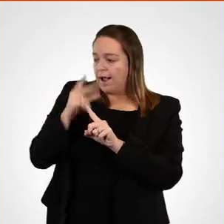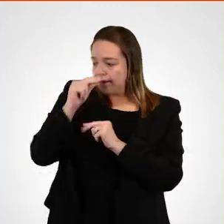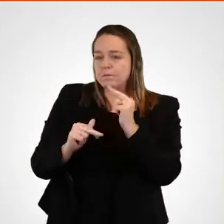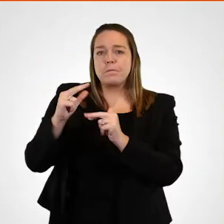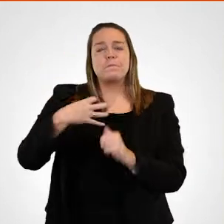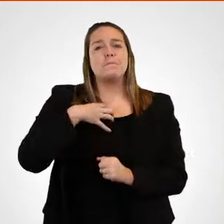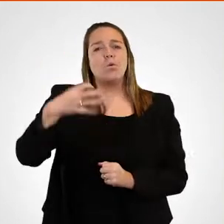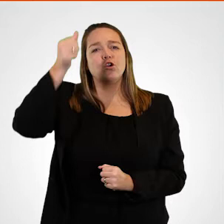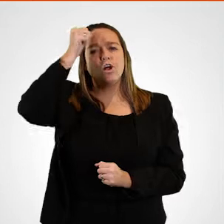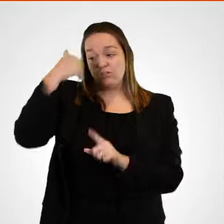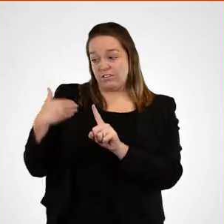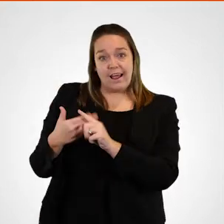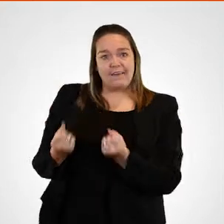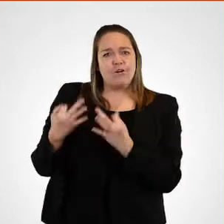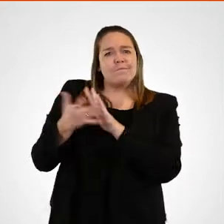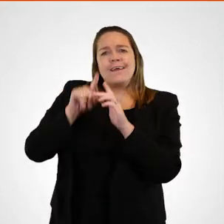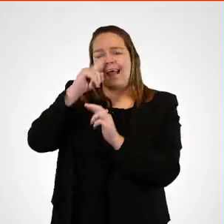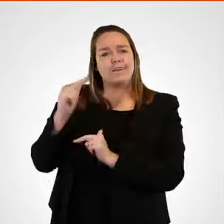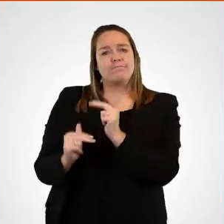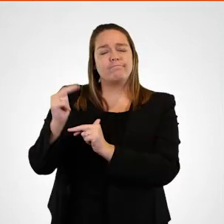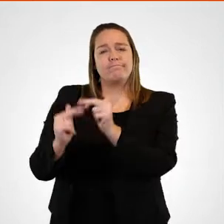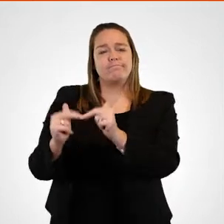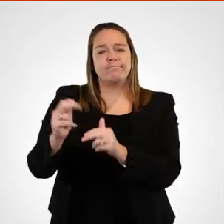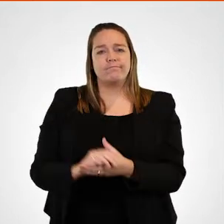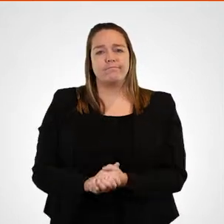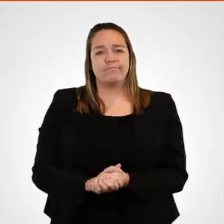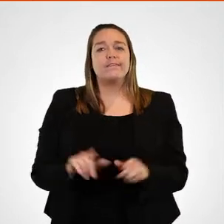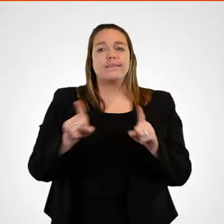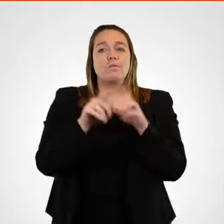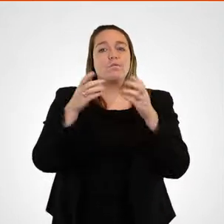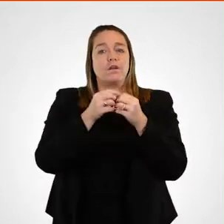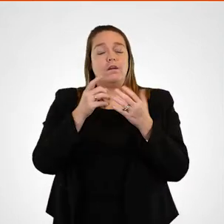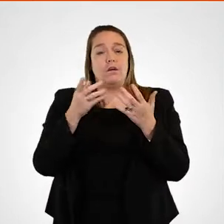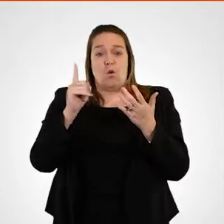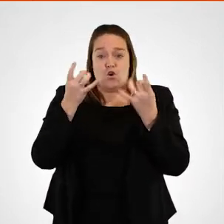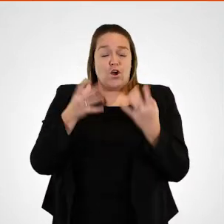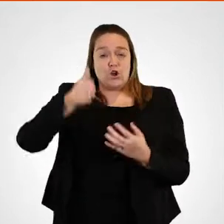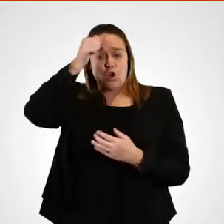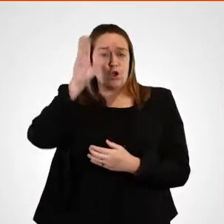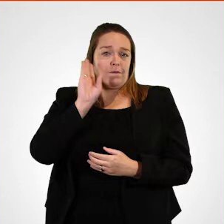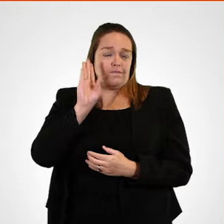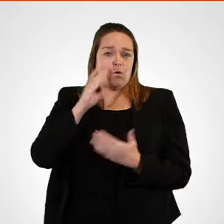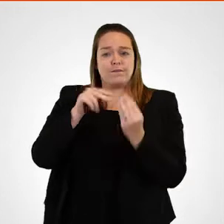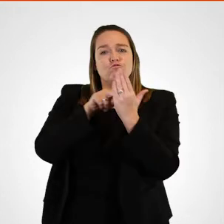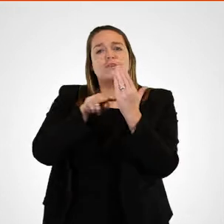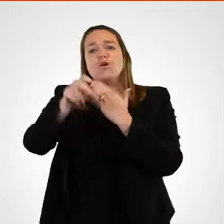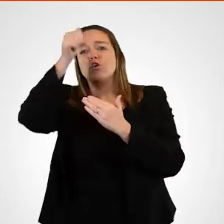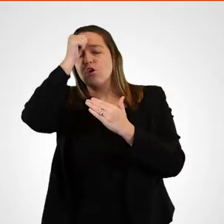The best predictor of future knowledge is what we've known before. We have that slow rate of reading